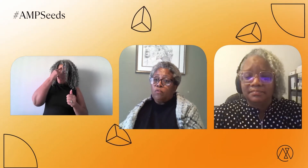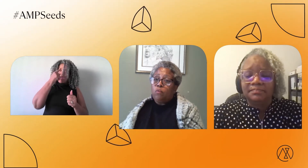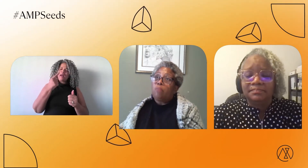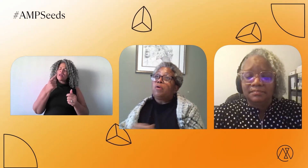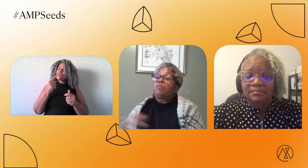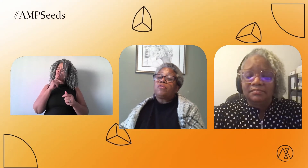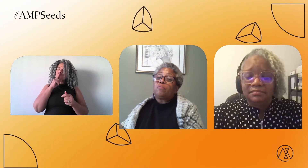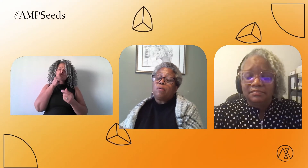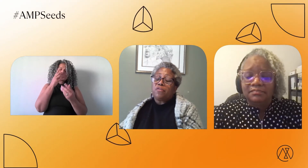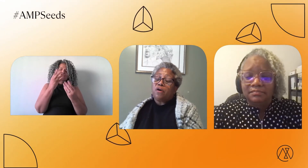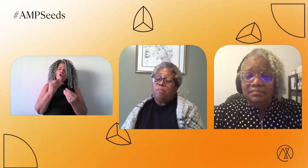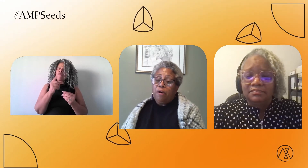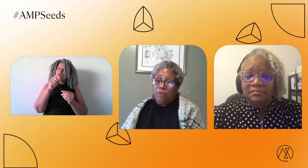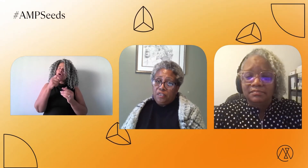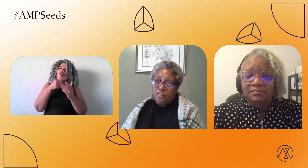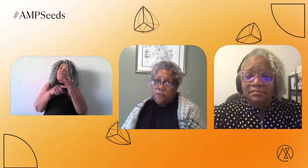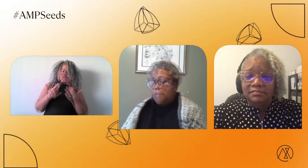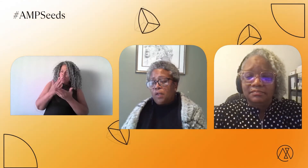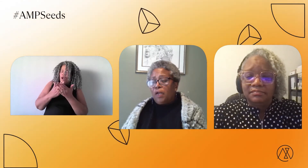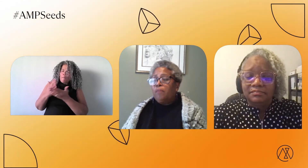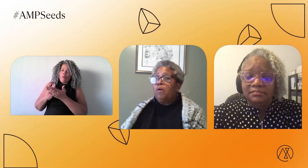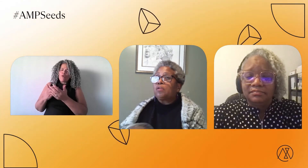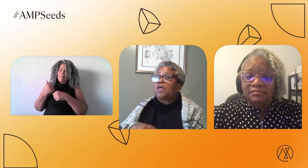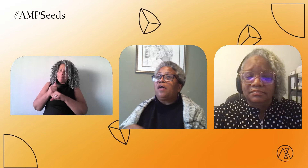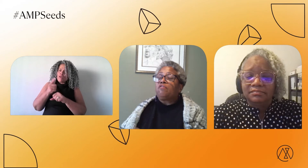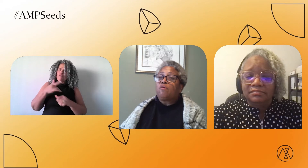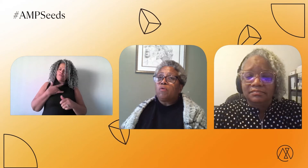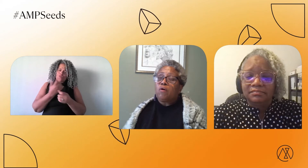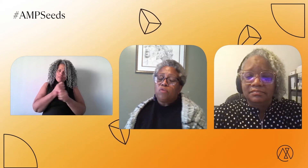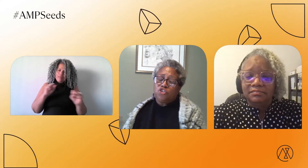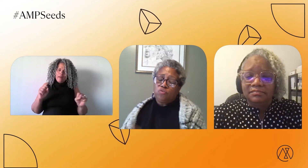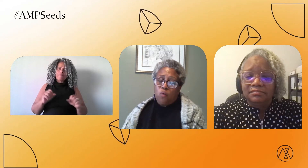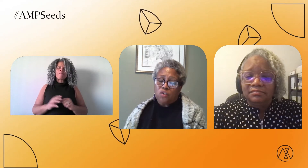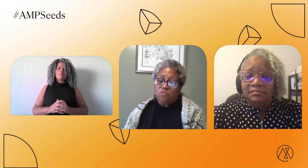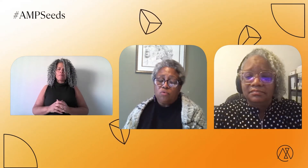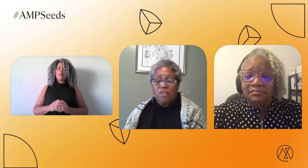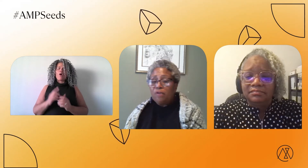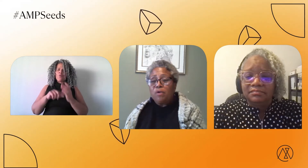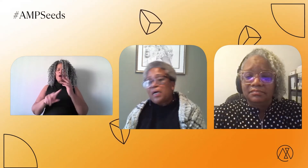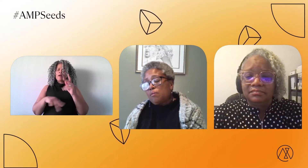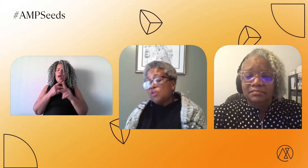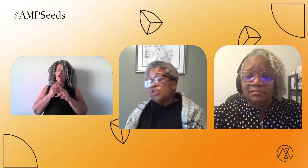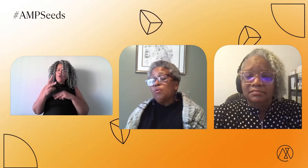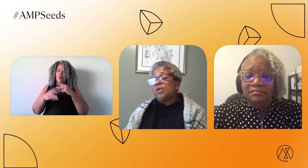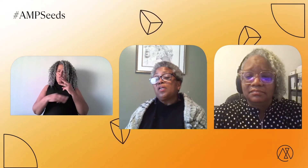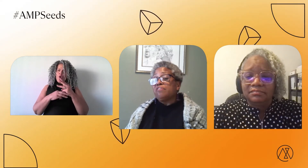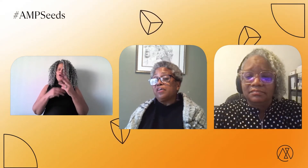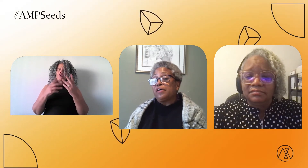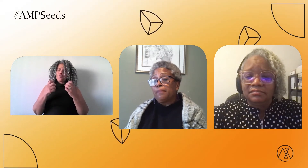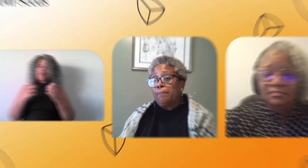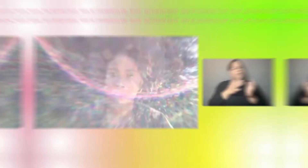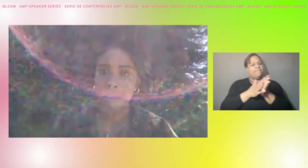What were the components? And what kind of a world do you want to live in?